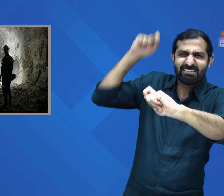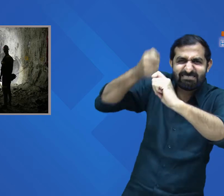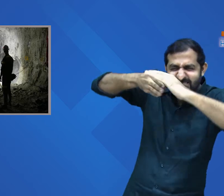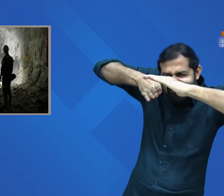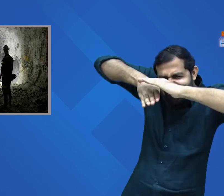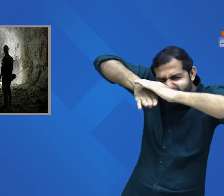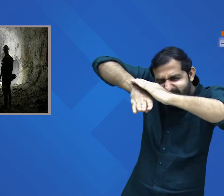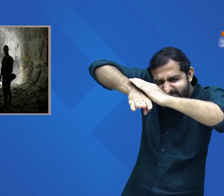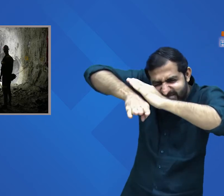find the minerals,